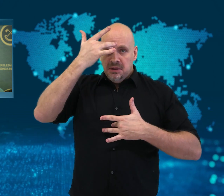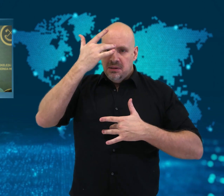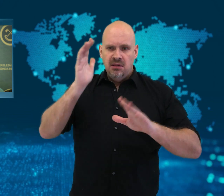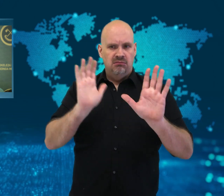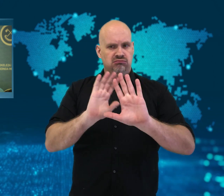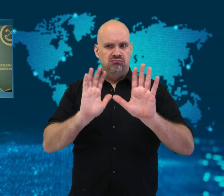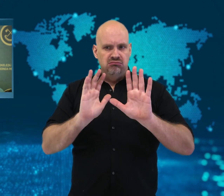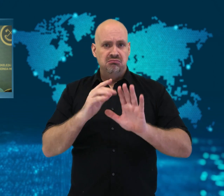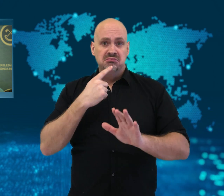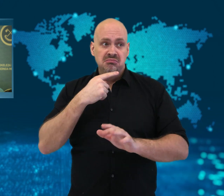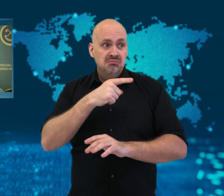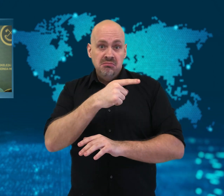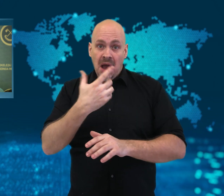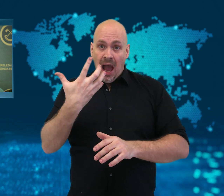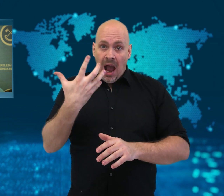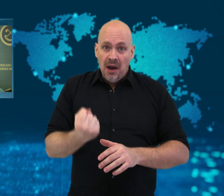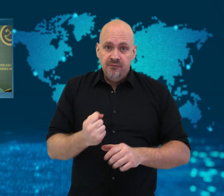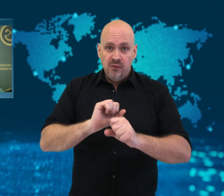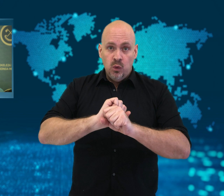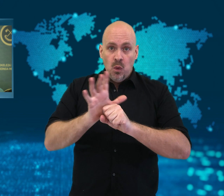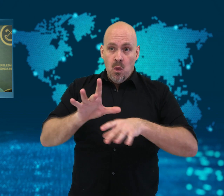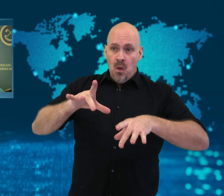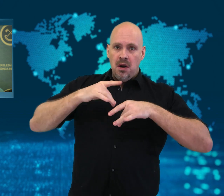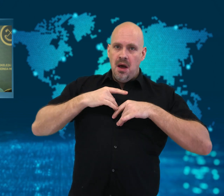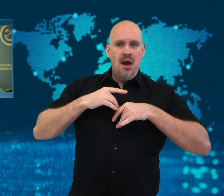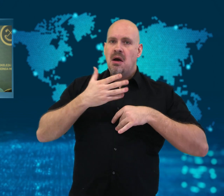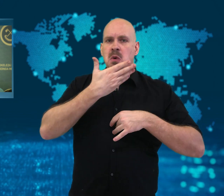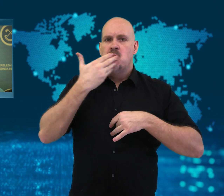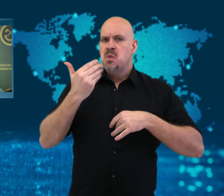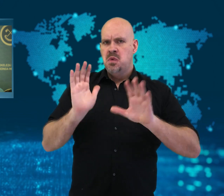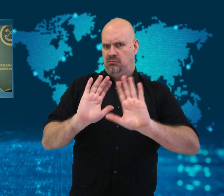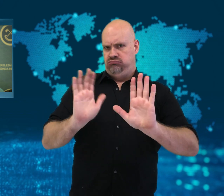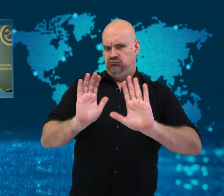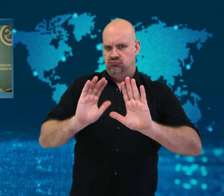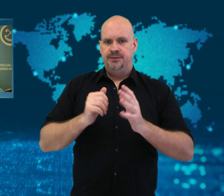and says Magufuli does not have COVID-19.